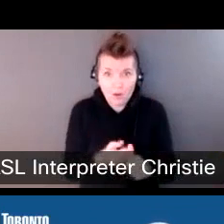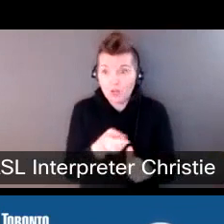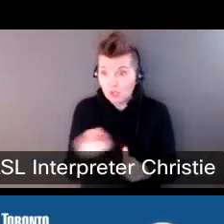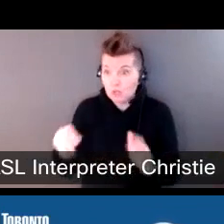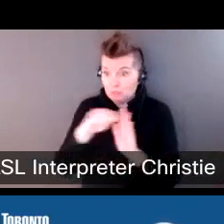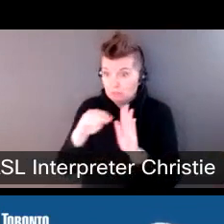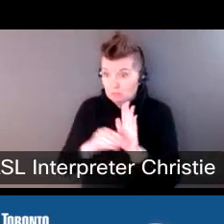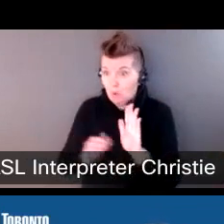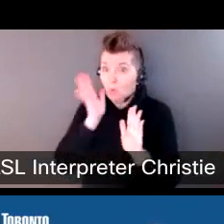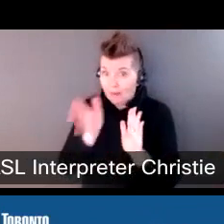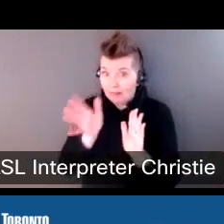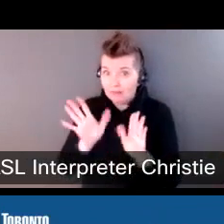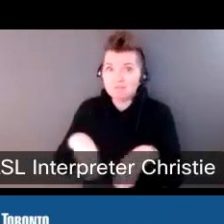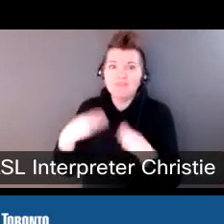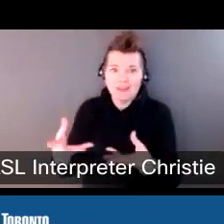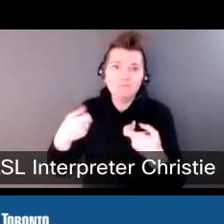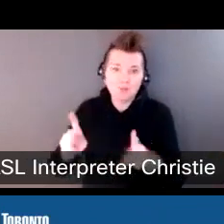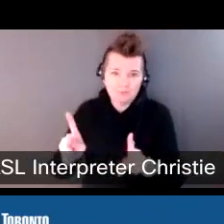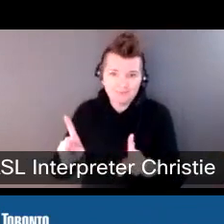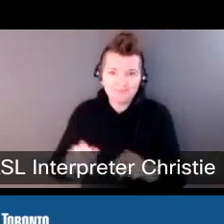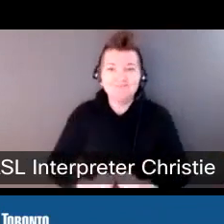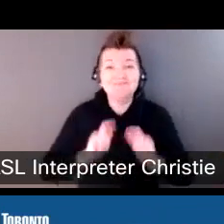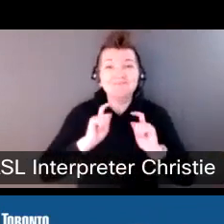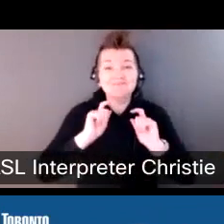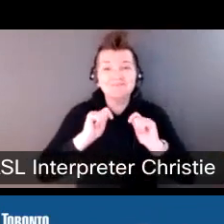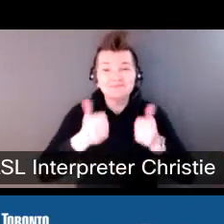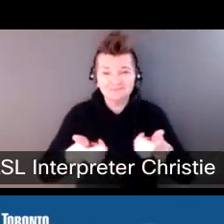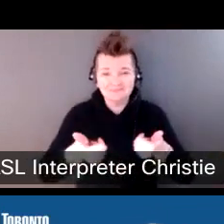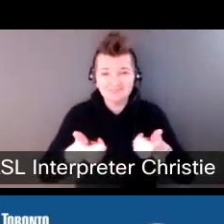Then we go to the next phase of notification.